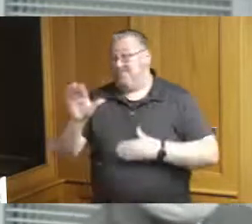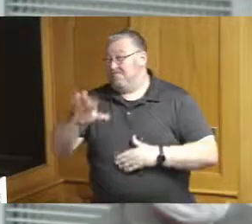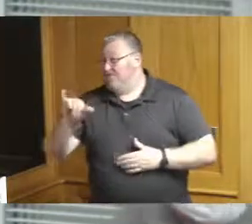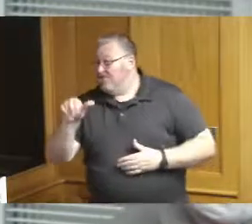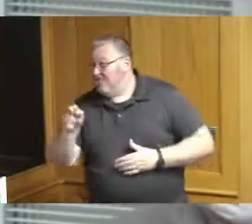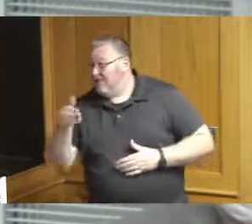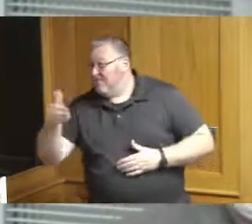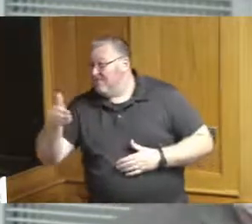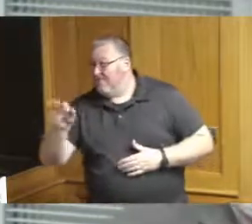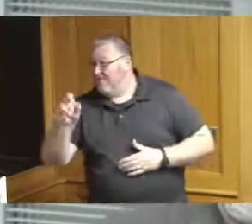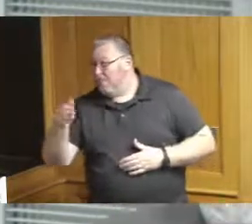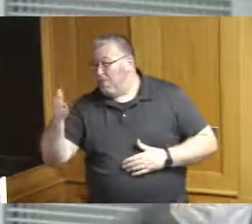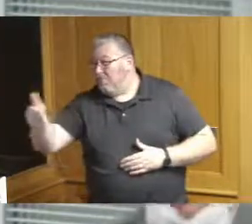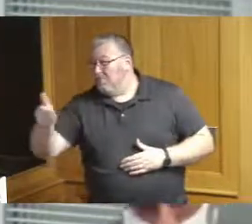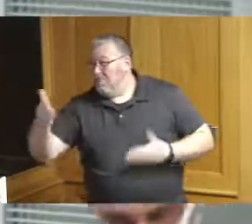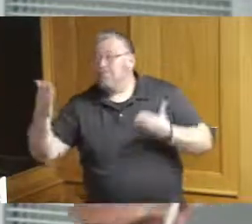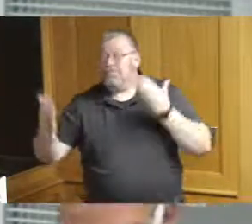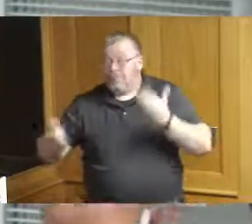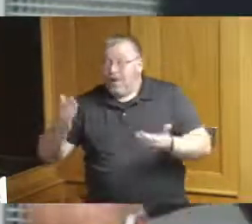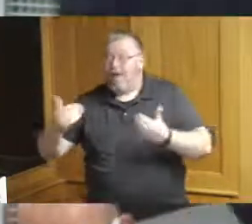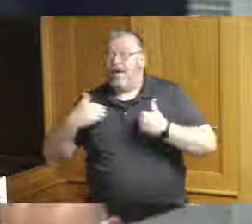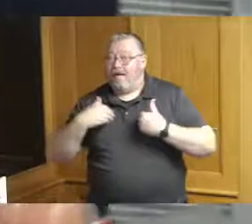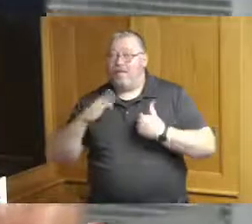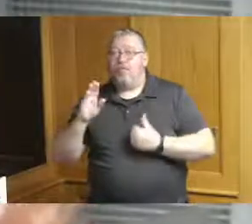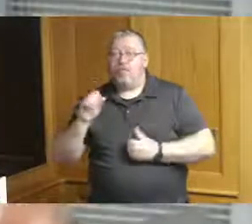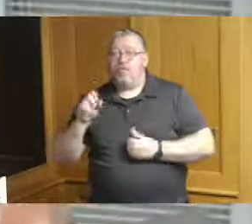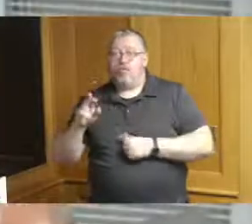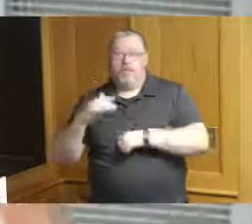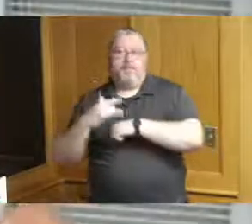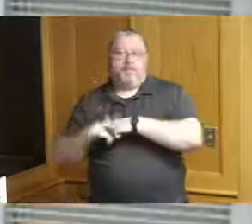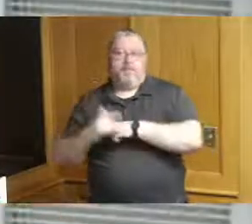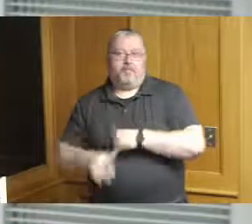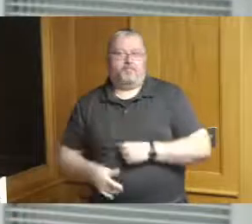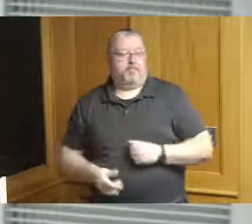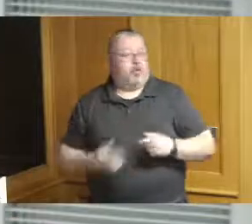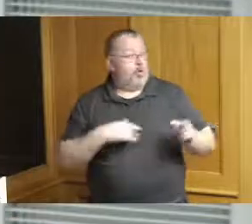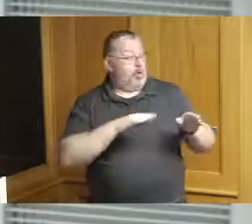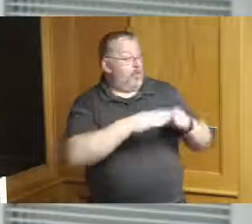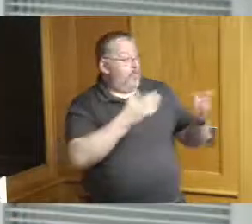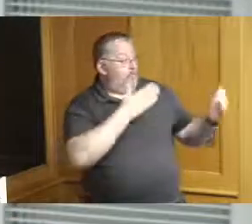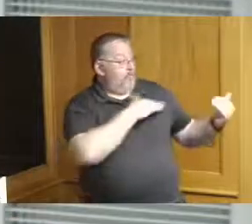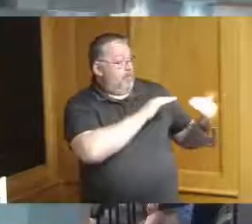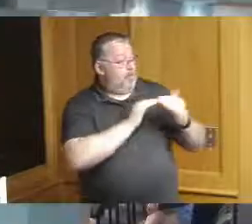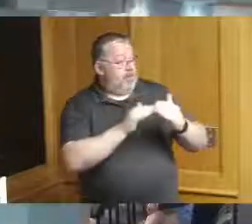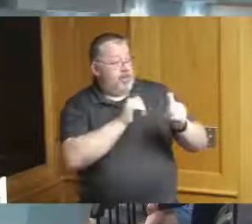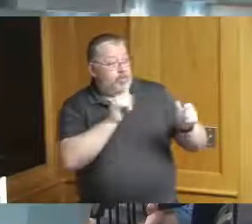there might be some opportunities okay okay i will open it up for my colleagues for any questions or